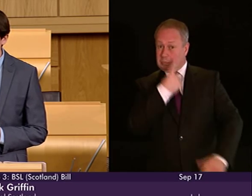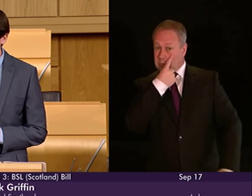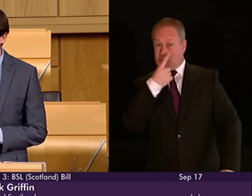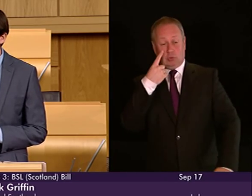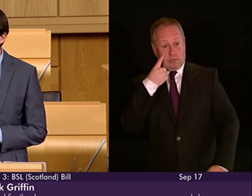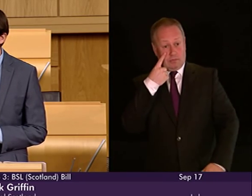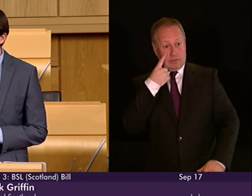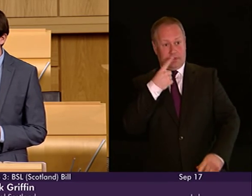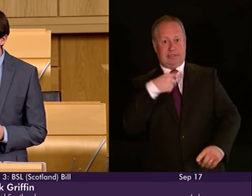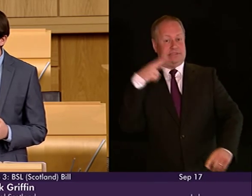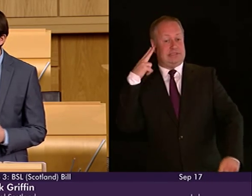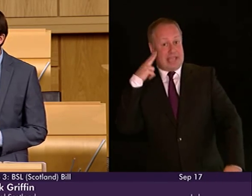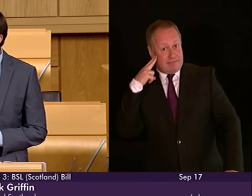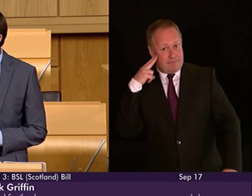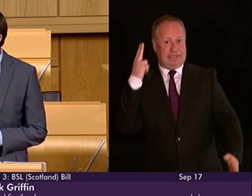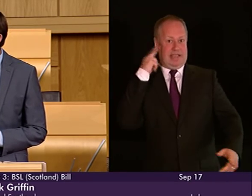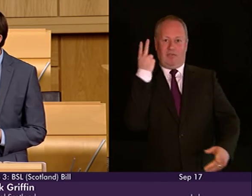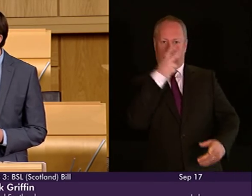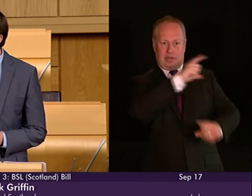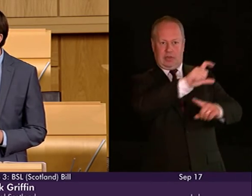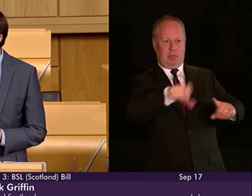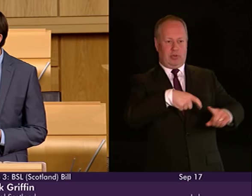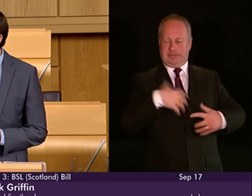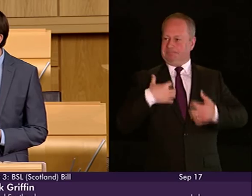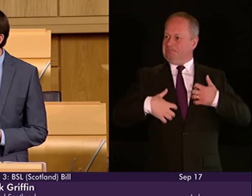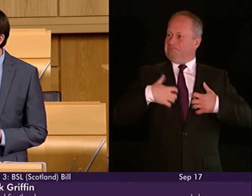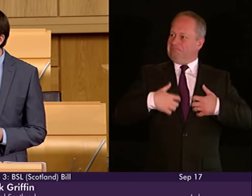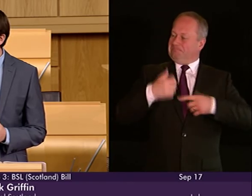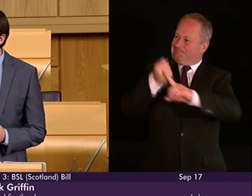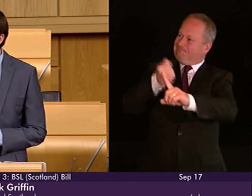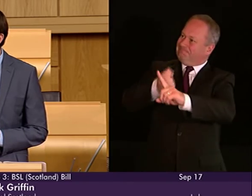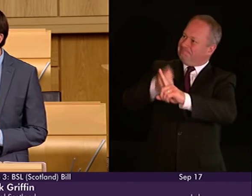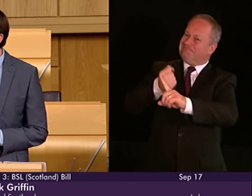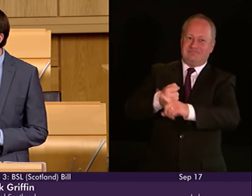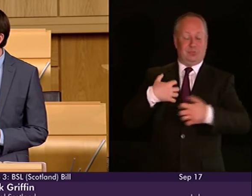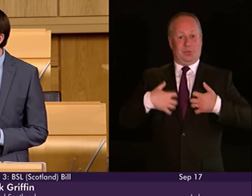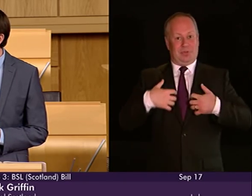and enthusiastic the deaf and deafblind community is about the bill that most MSPs